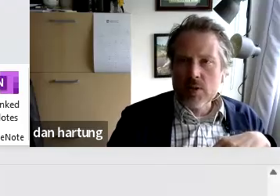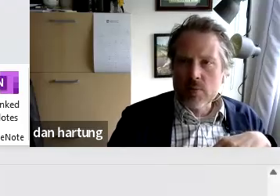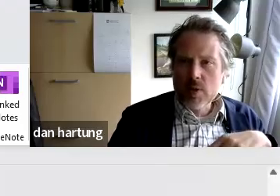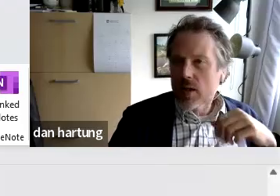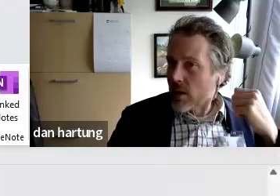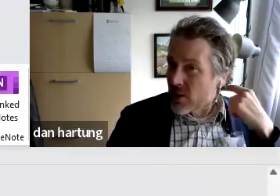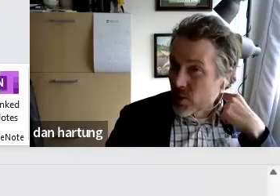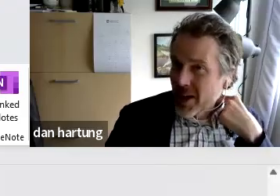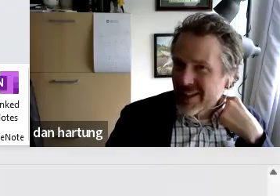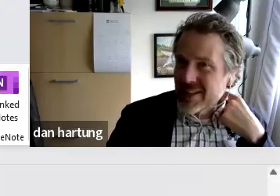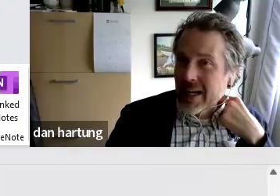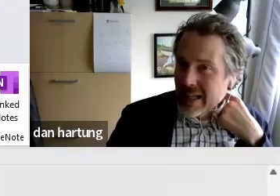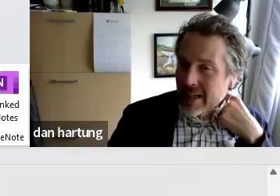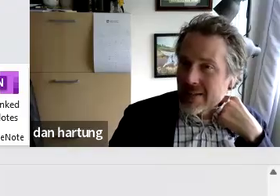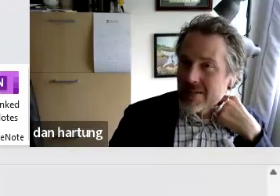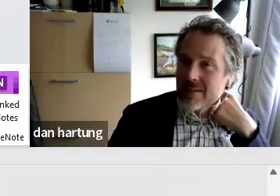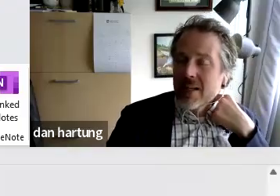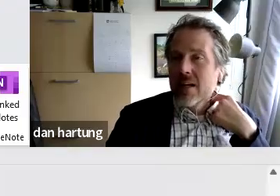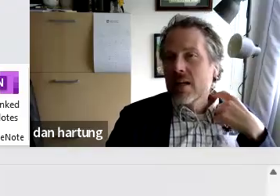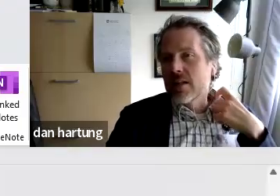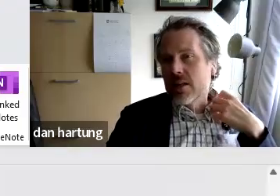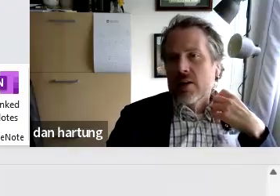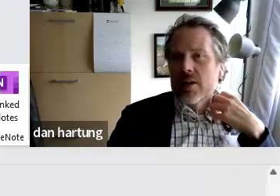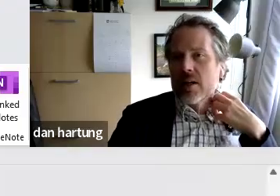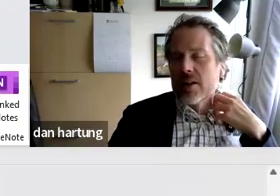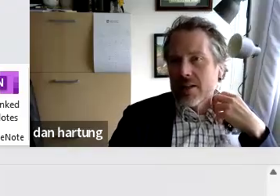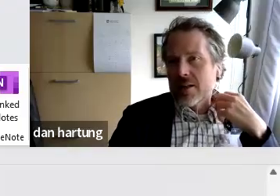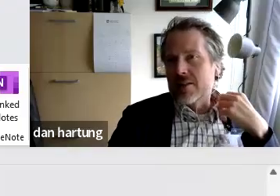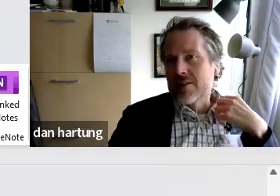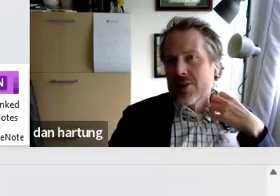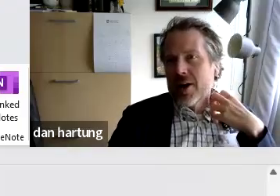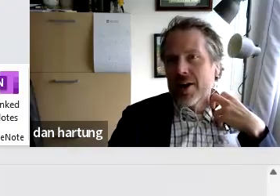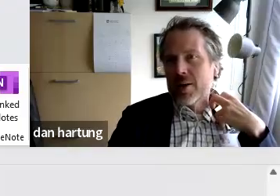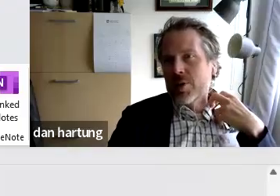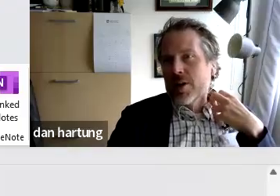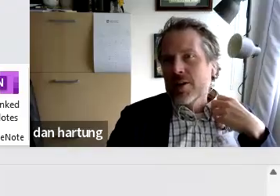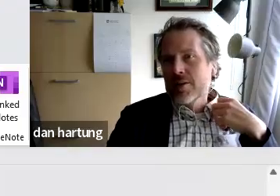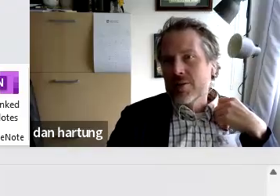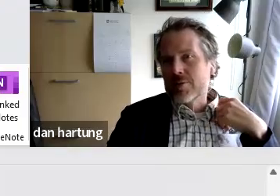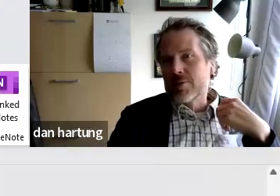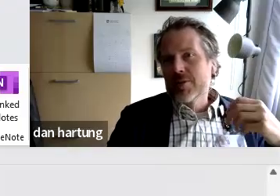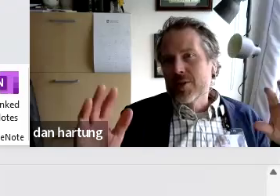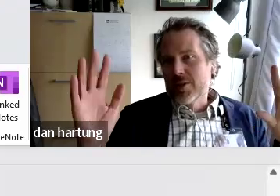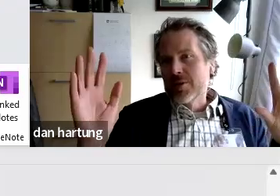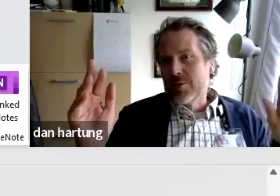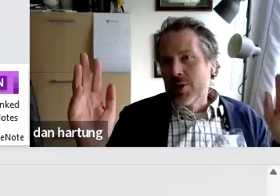professional uh clinical practice guidelines in the area that kind of describe the you know the